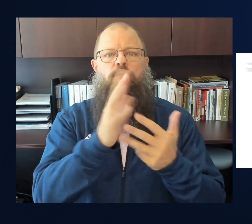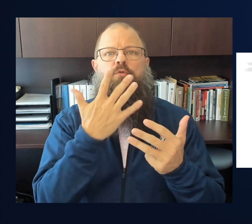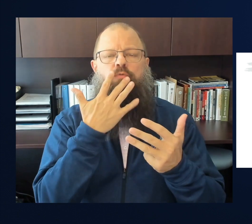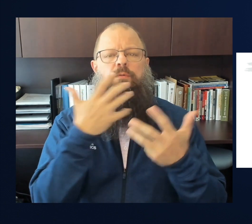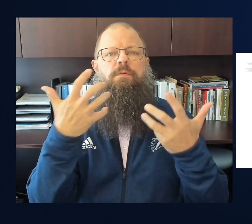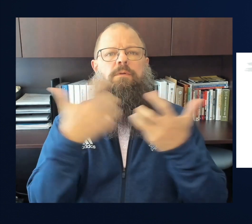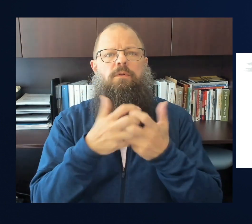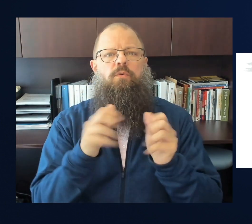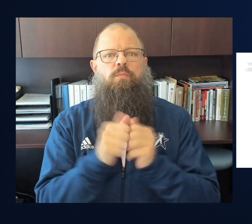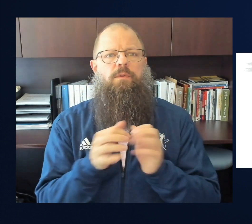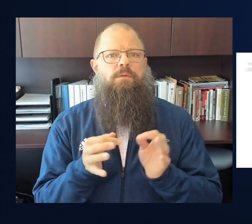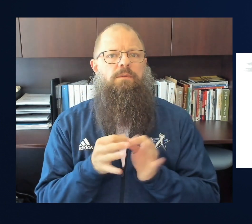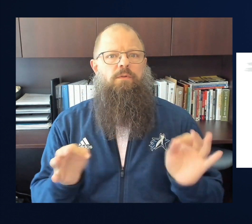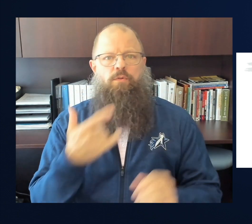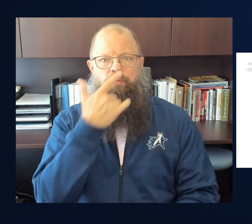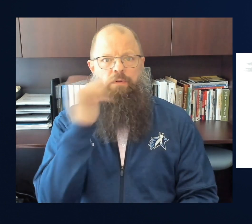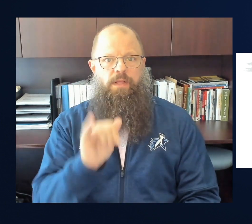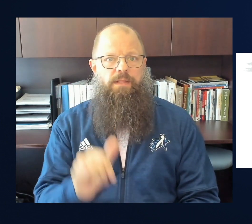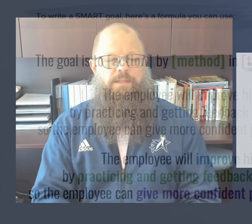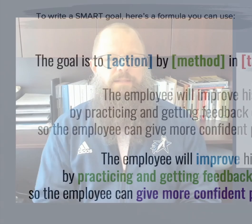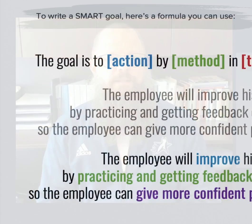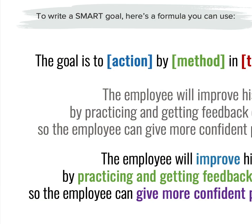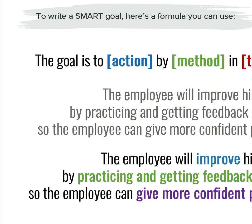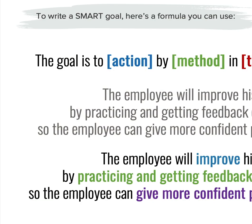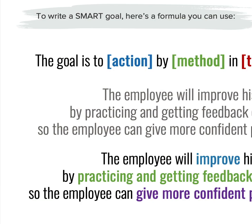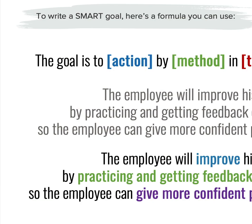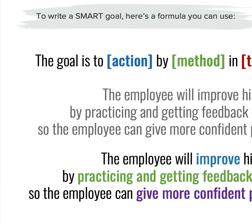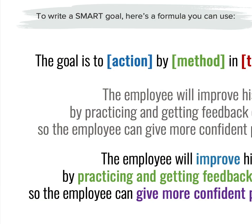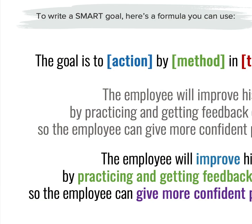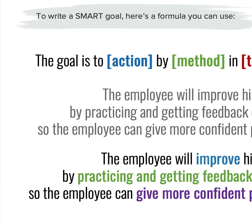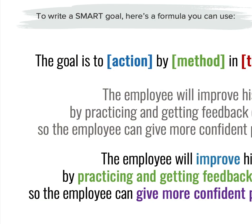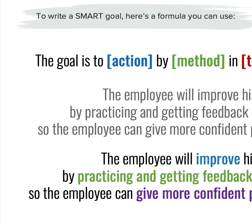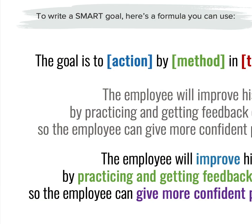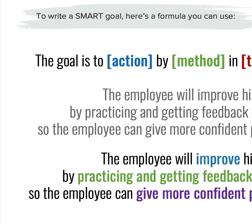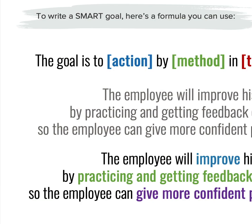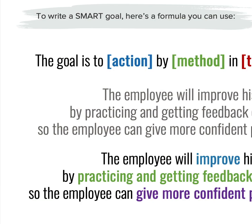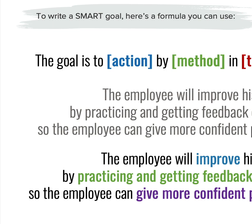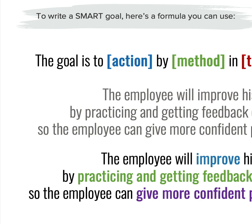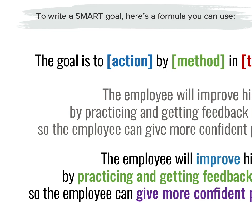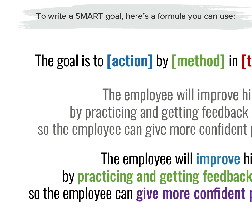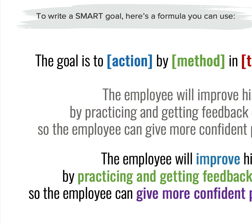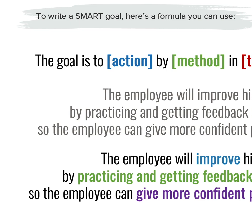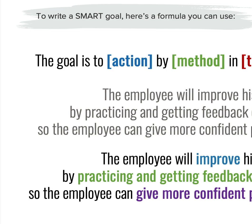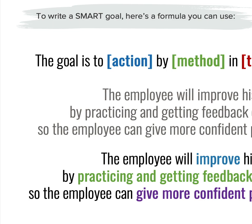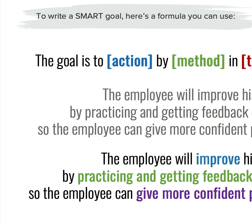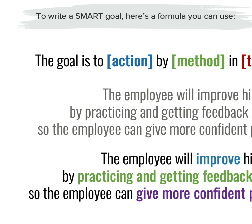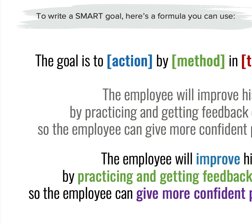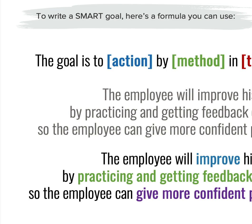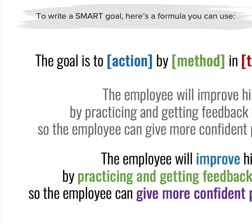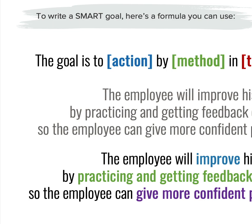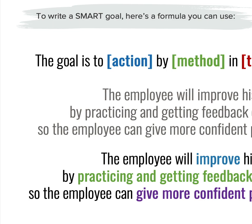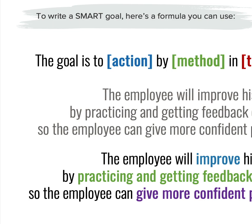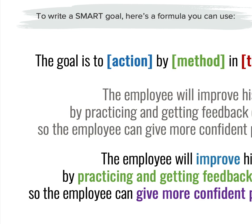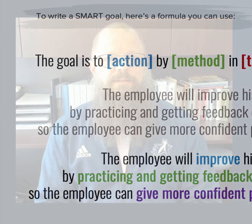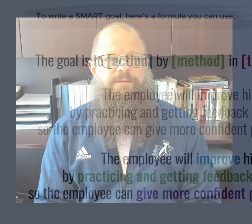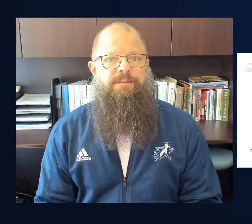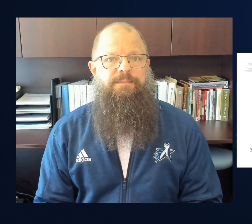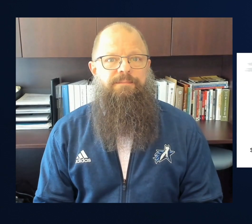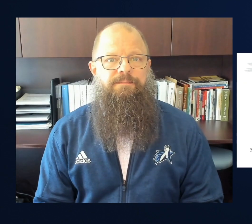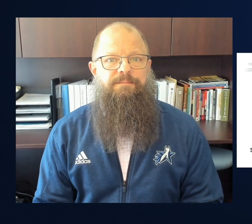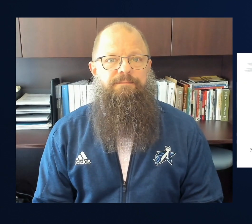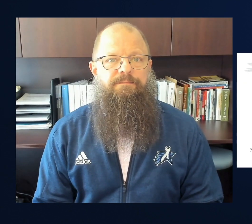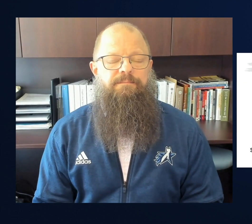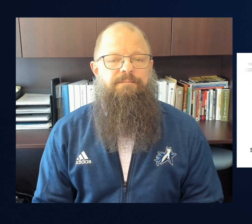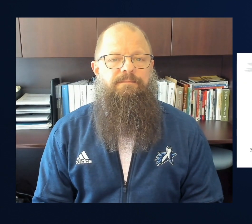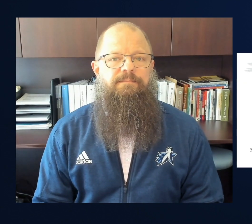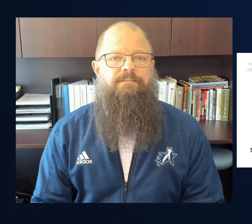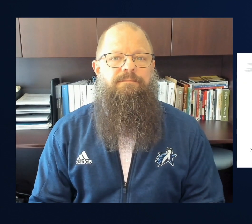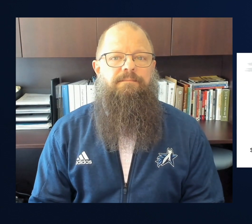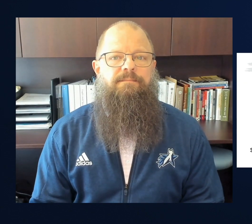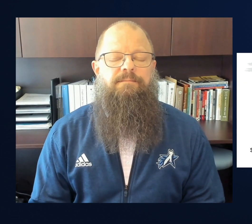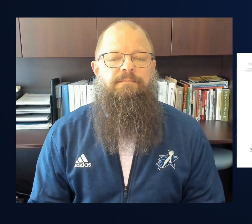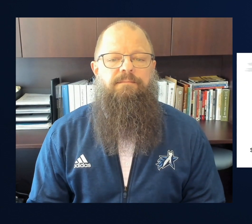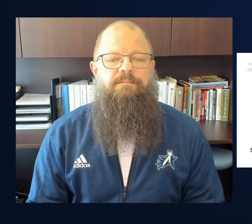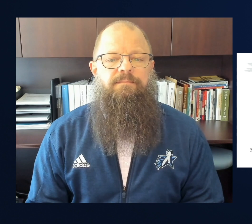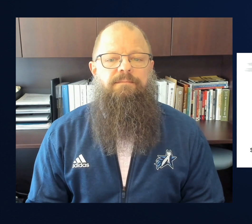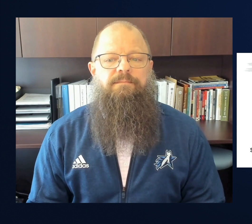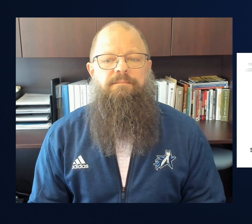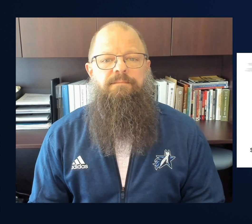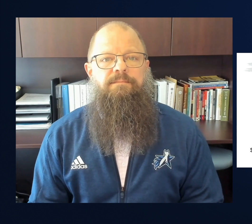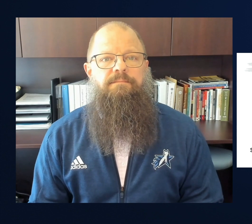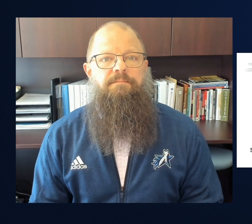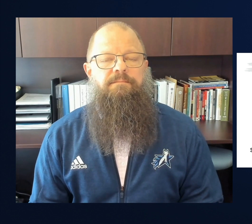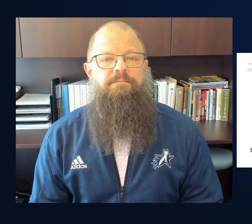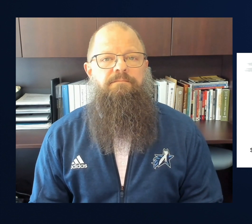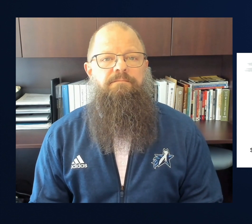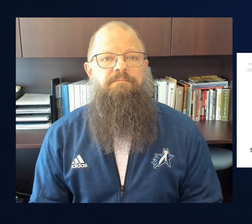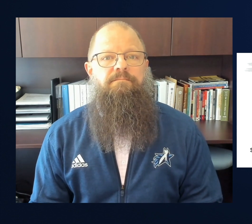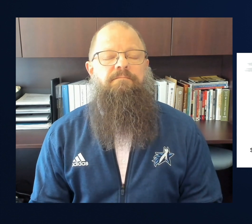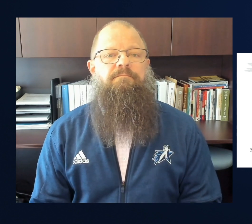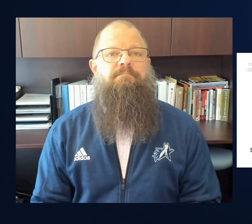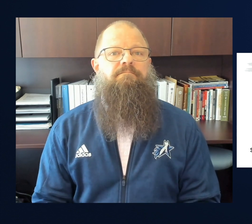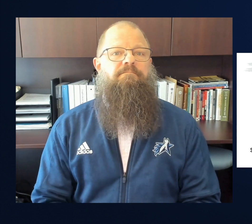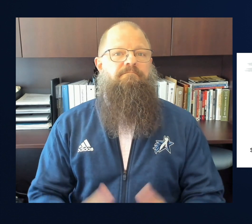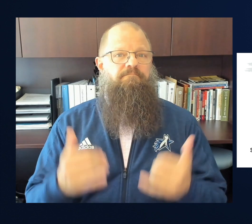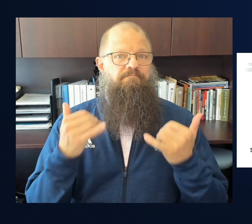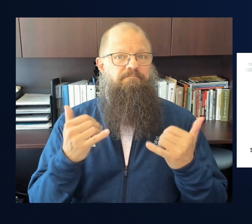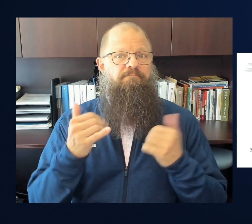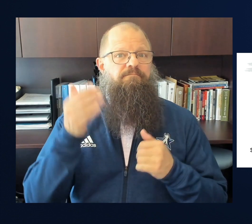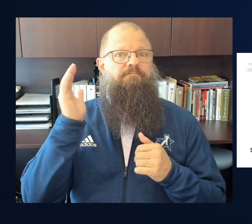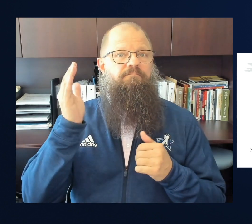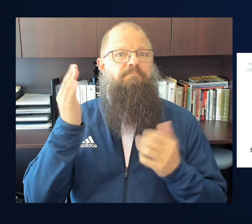and result. That color coding will help you recognize where it falls within the formula.